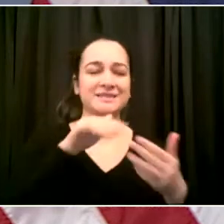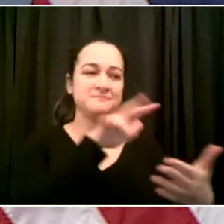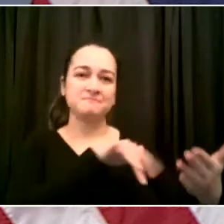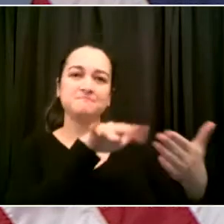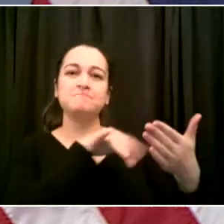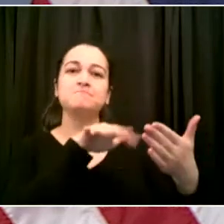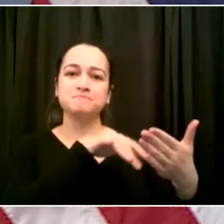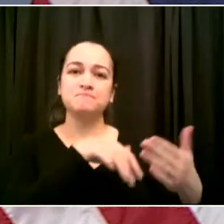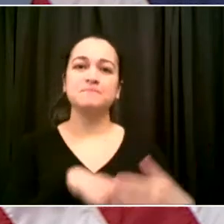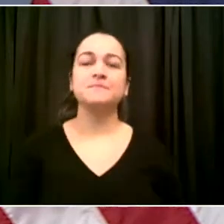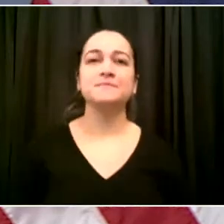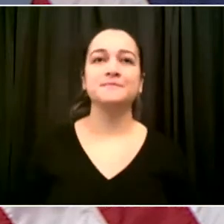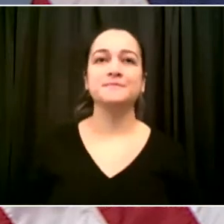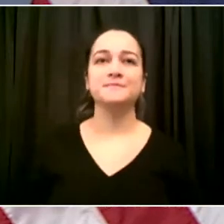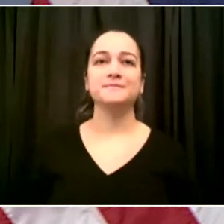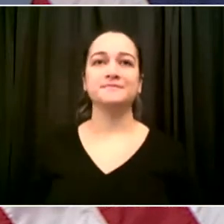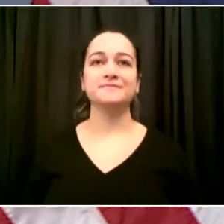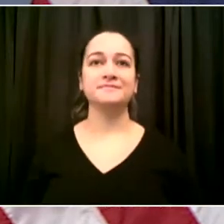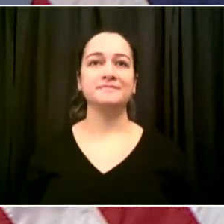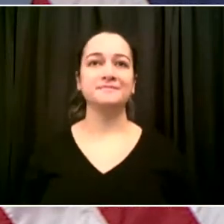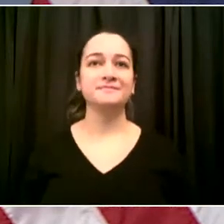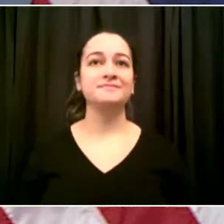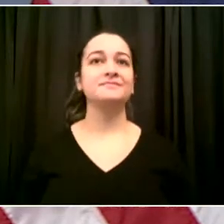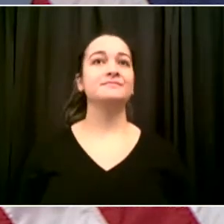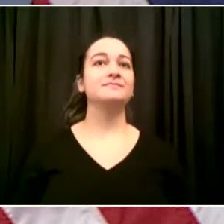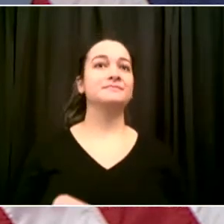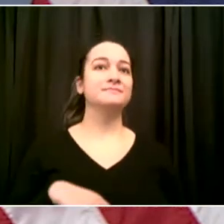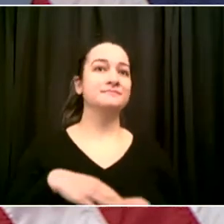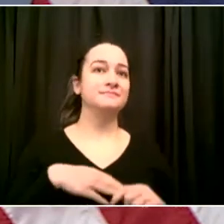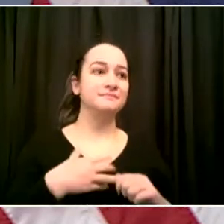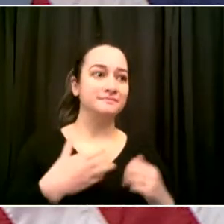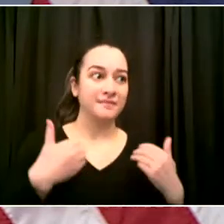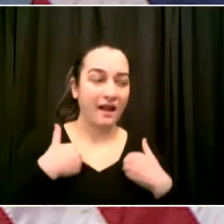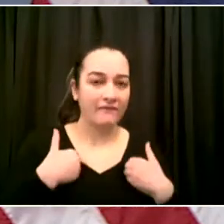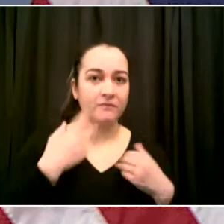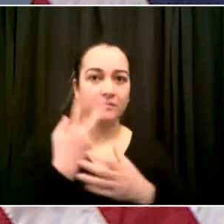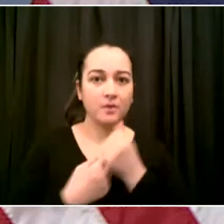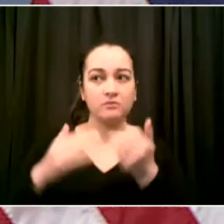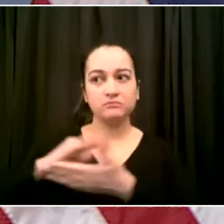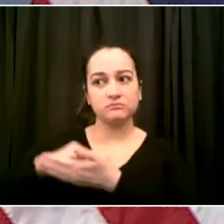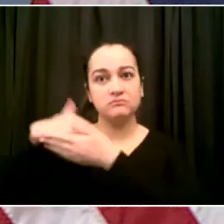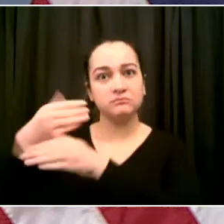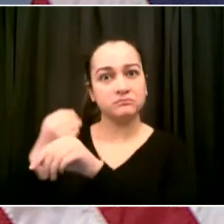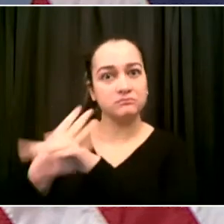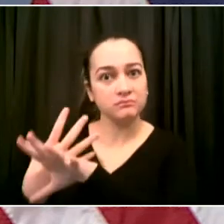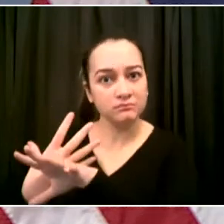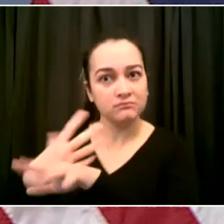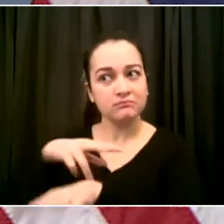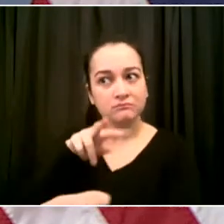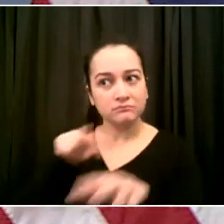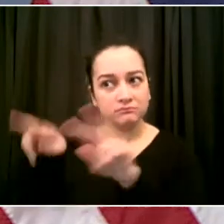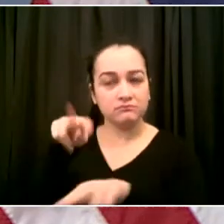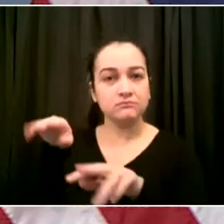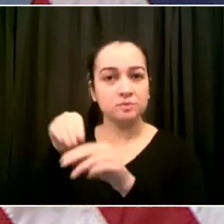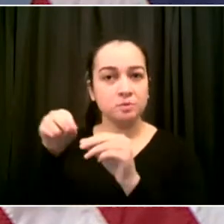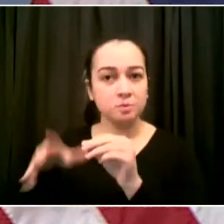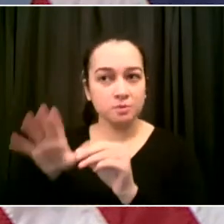CAN TELL YOU HOW MANY STUDENTS I HAVE VISITED D BOTH IN PERSON AND A VIRTUAL PLATFORM IN WHICH TEACHERS ARE CONDUCTING THESE KINDS OF